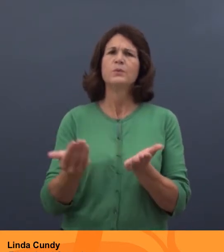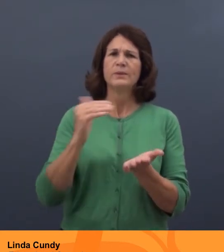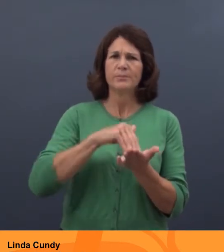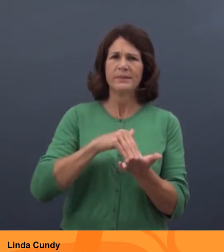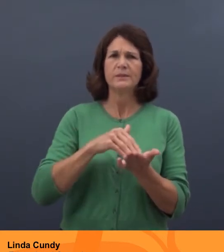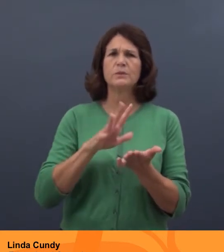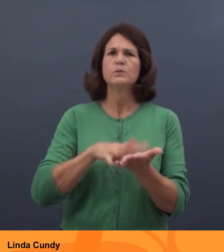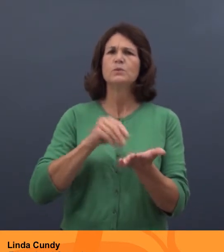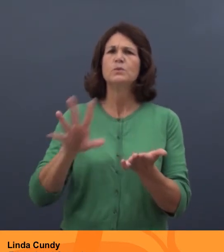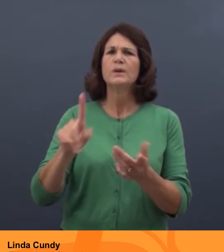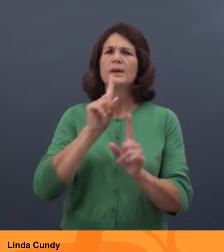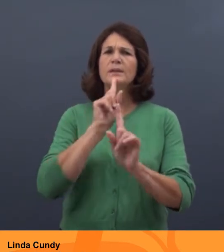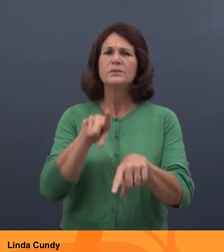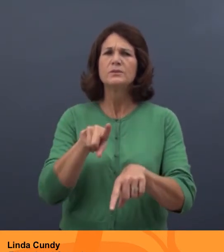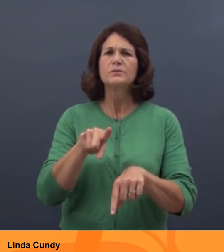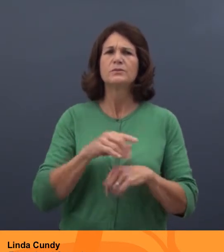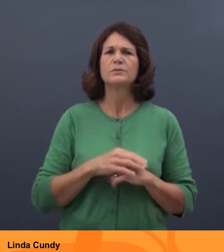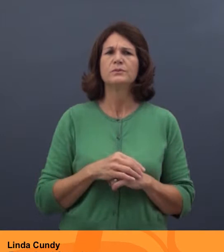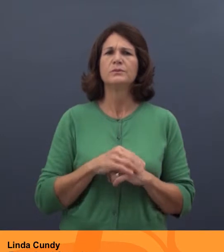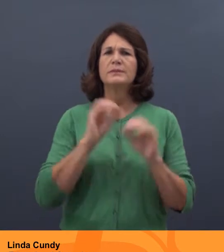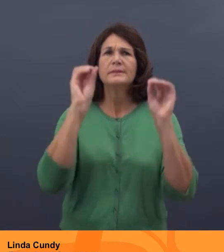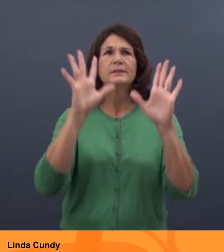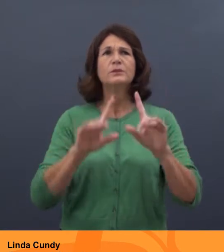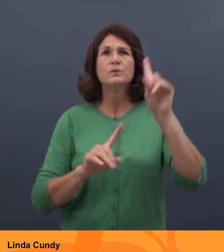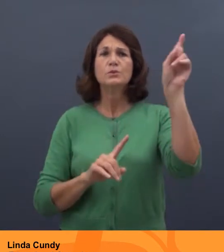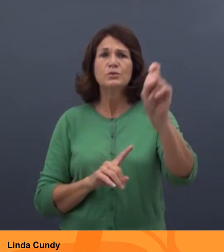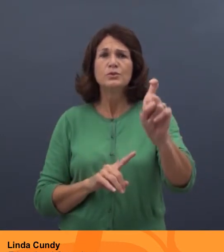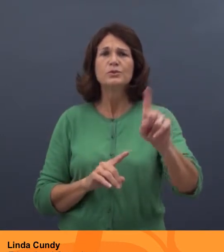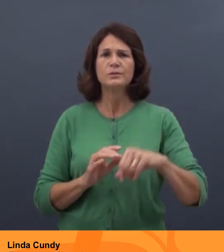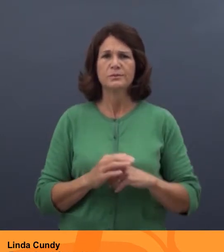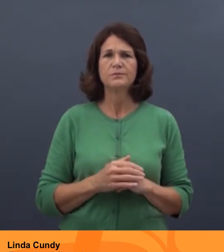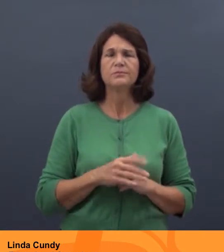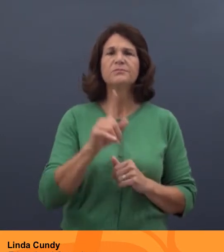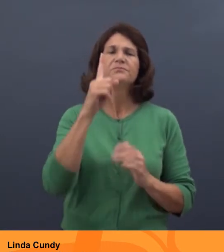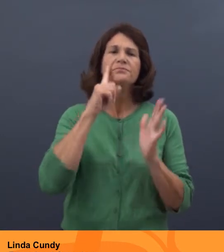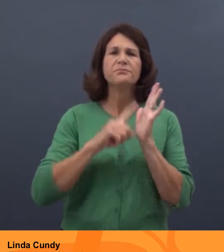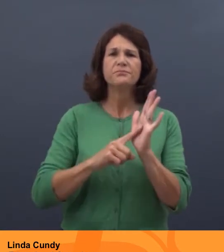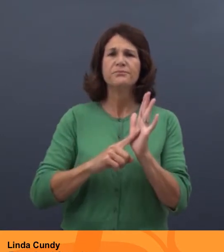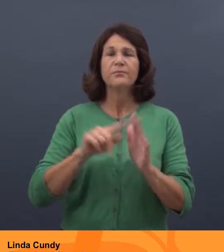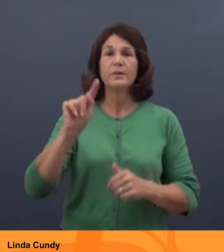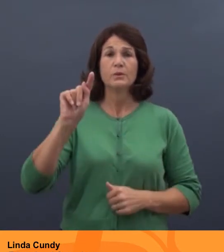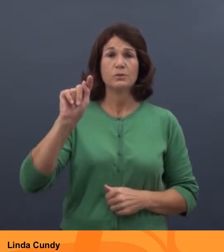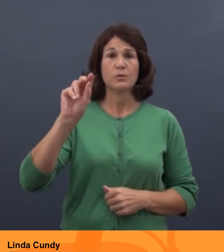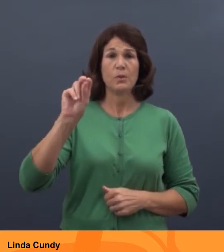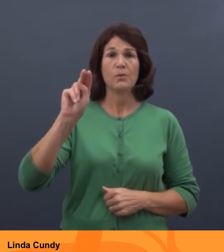to teachers' questions. For example, Tony said,